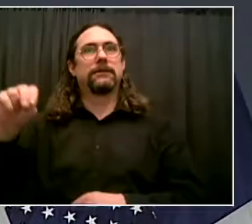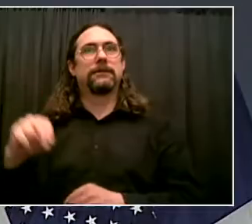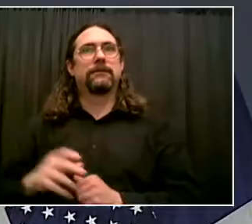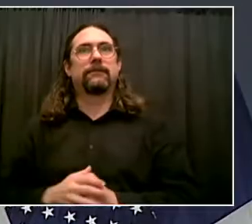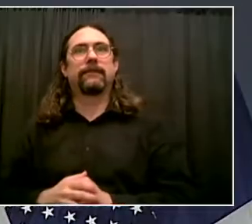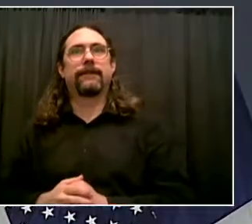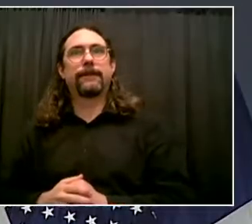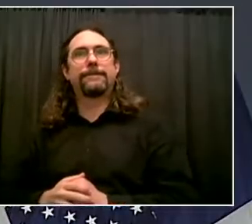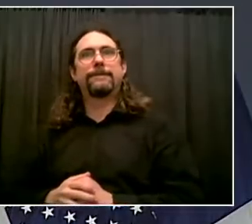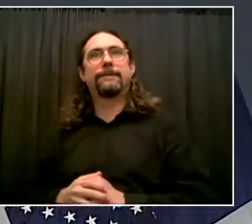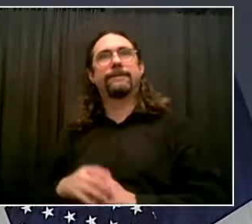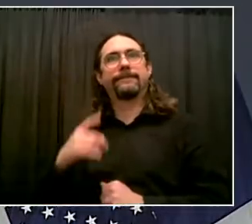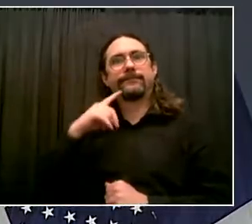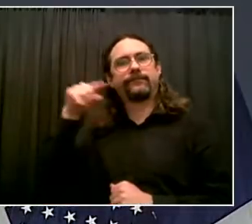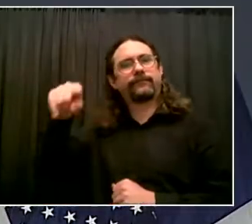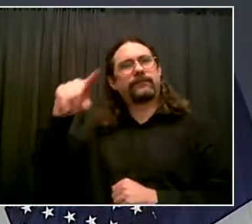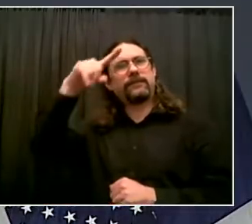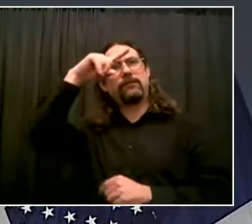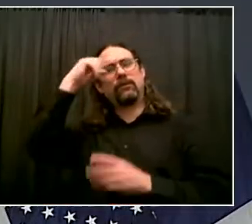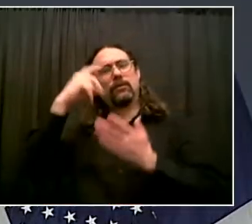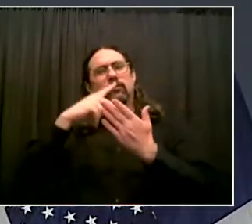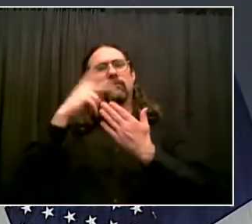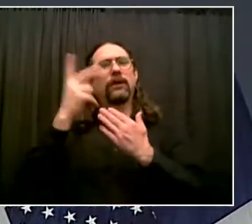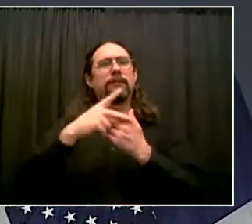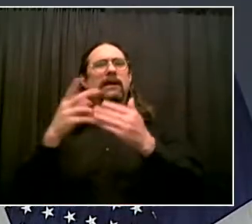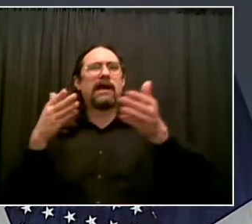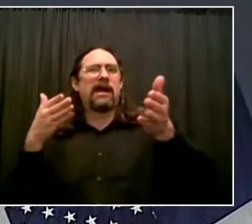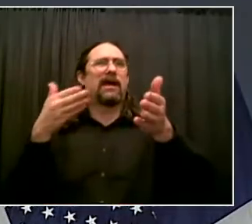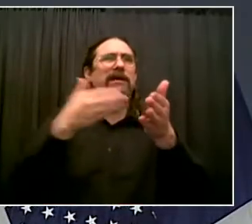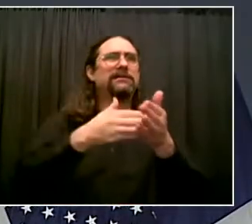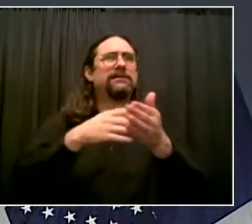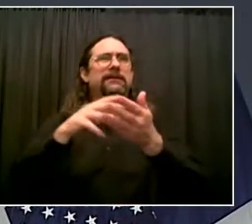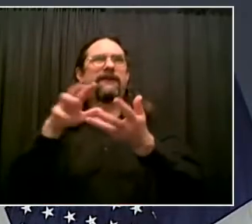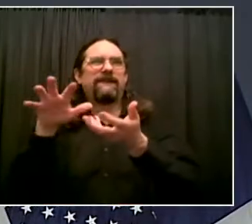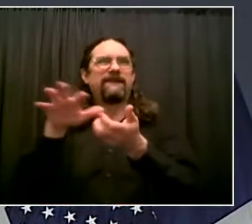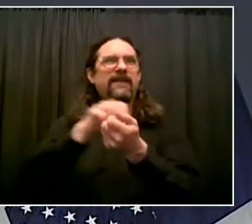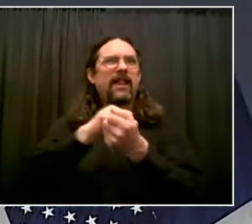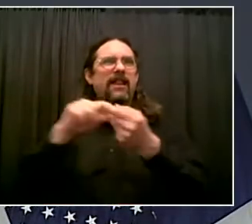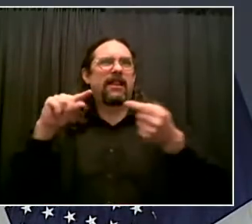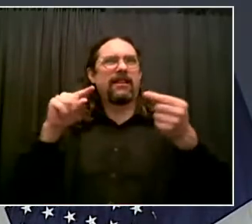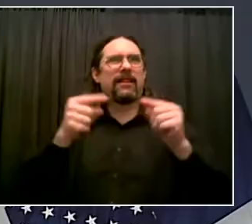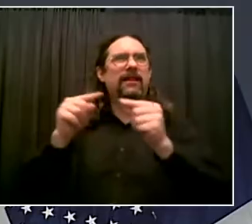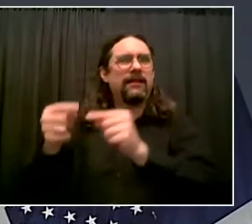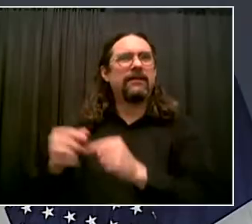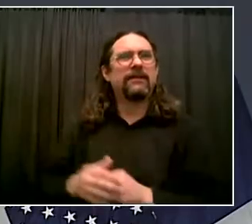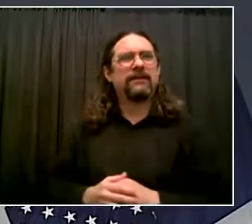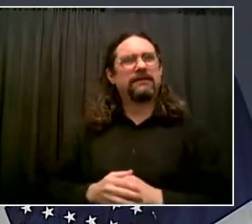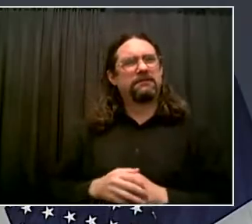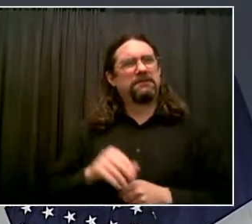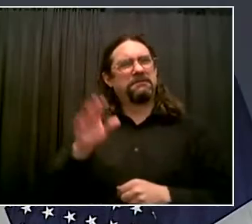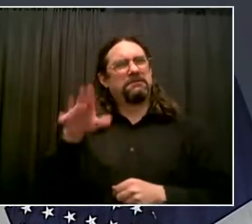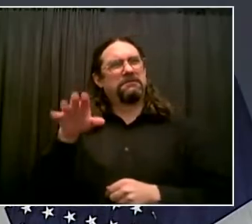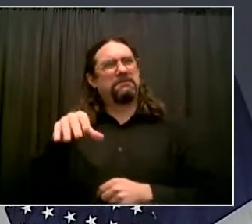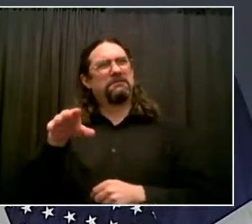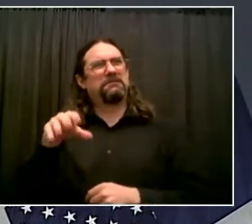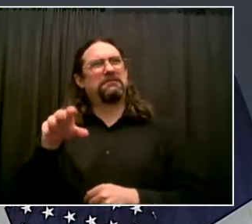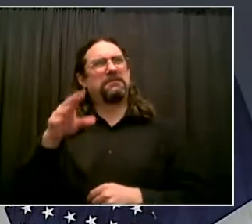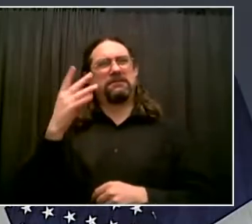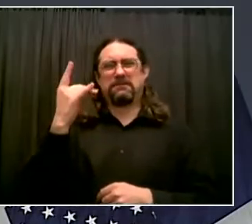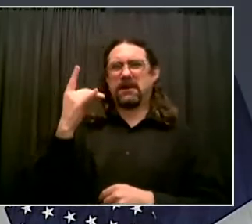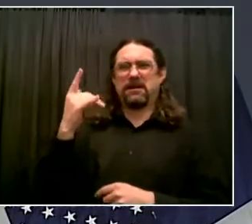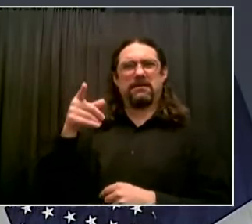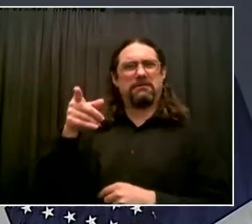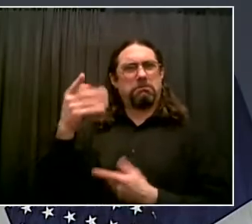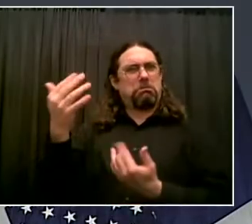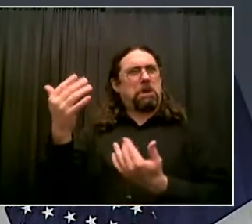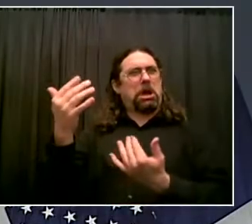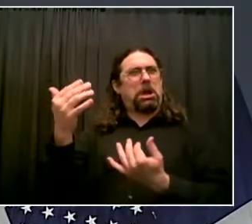QUESTION IS THIS,